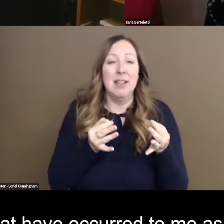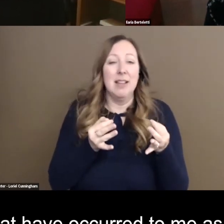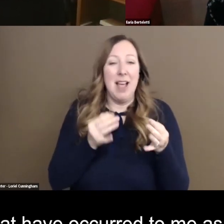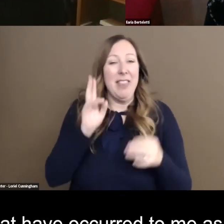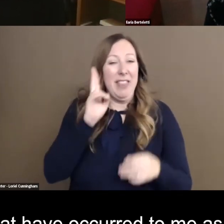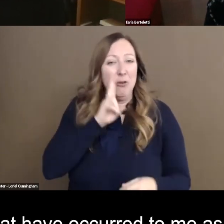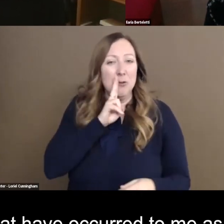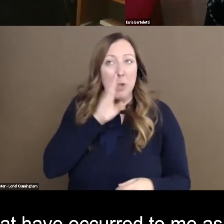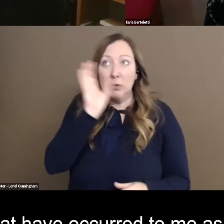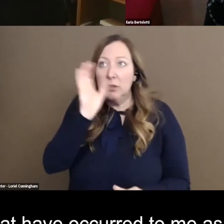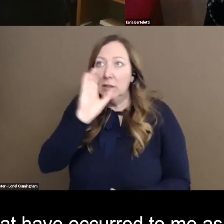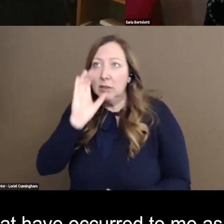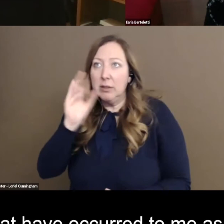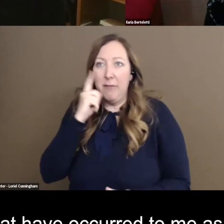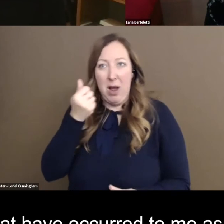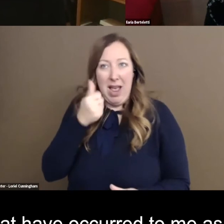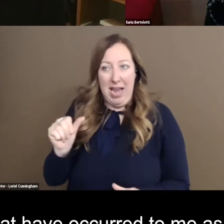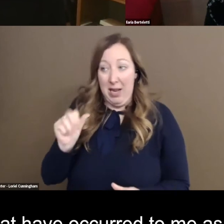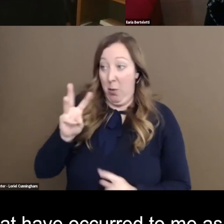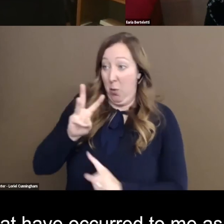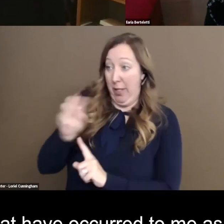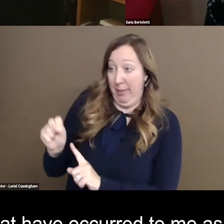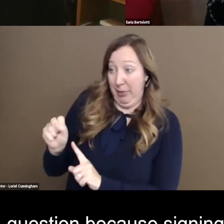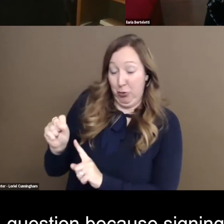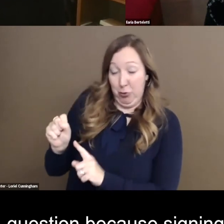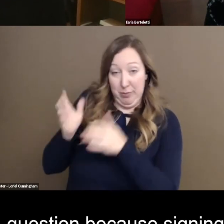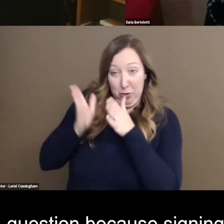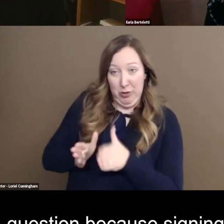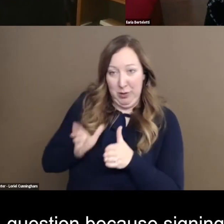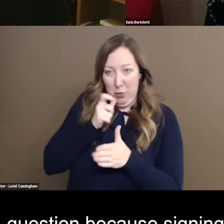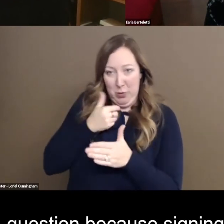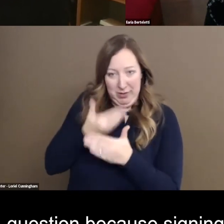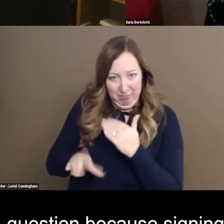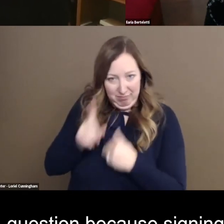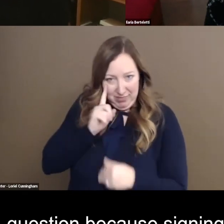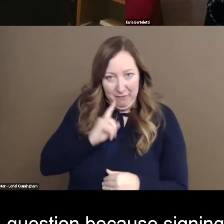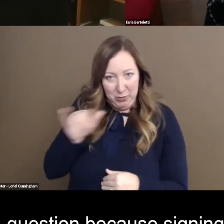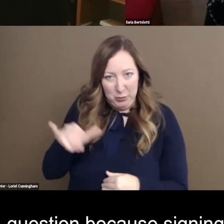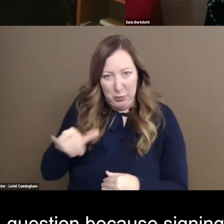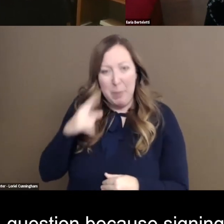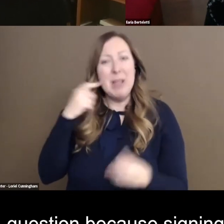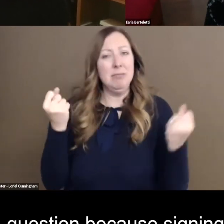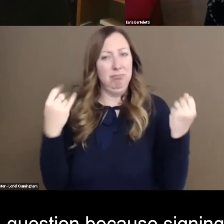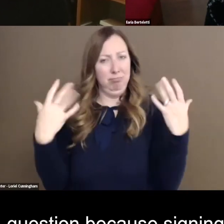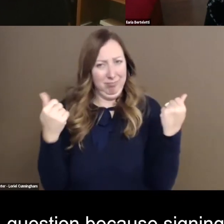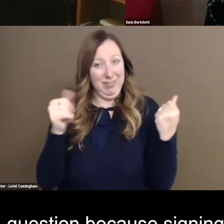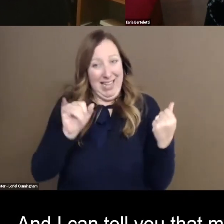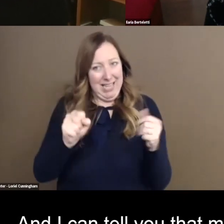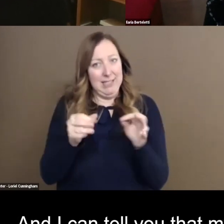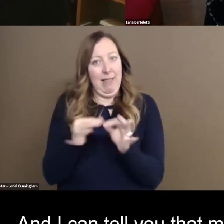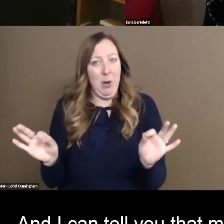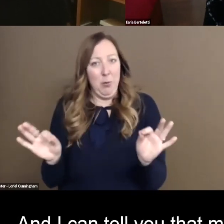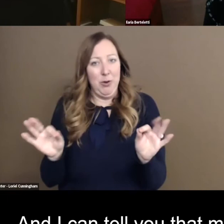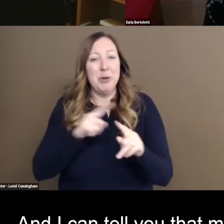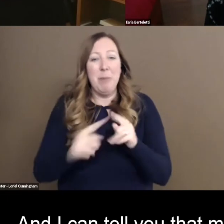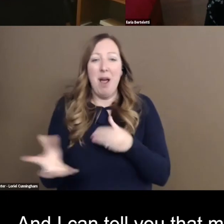question because um signing is language